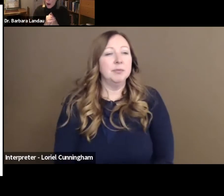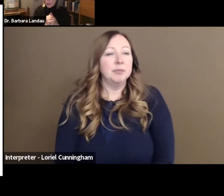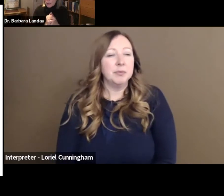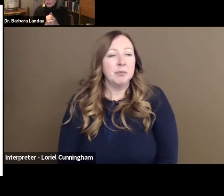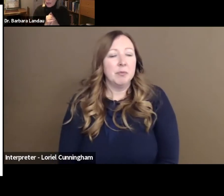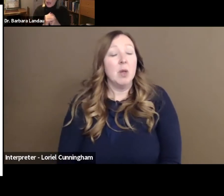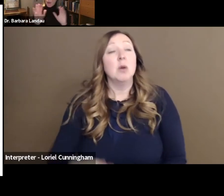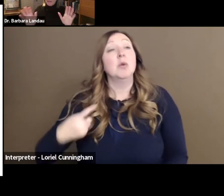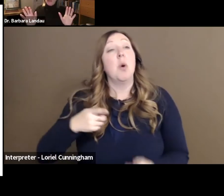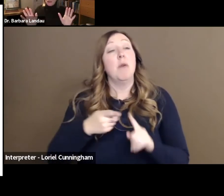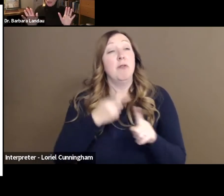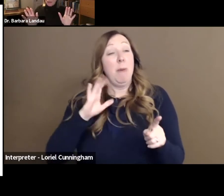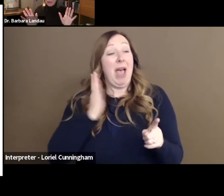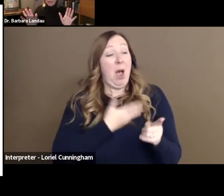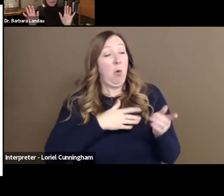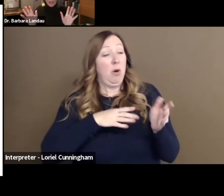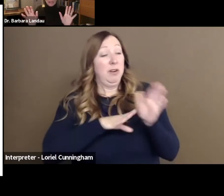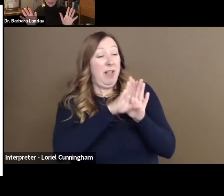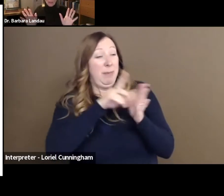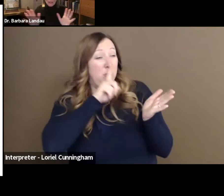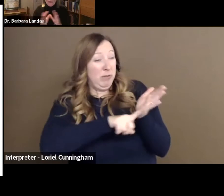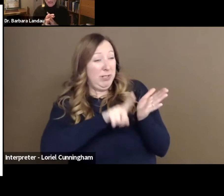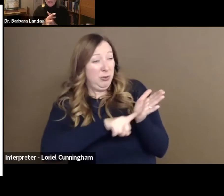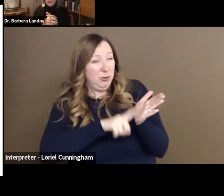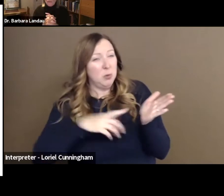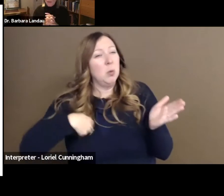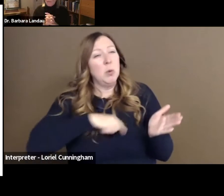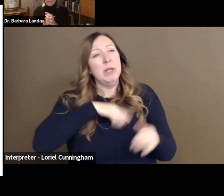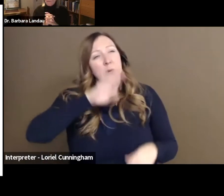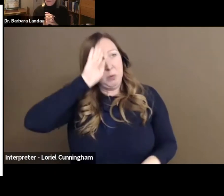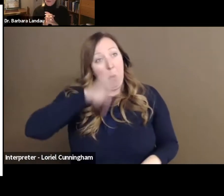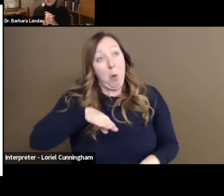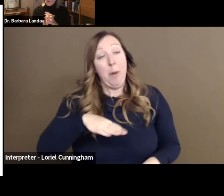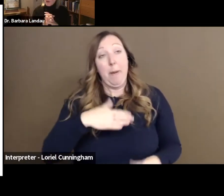geometric properties appears in babies